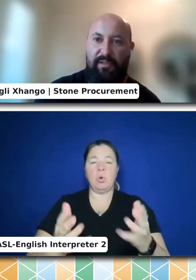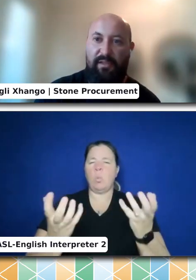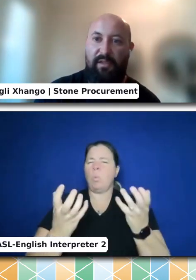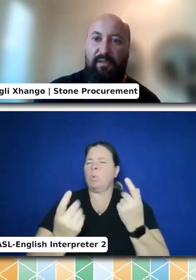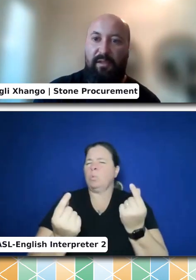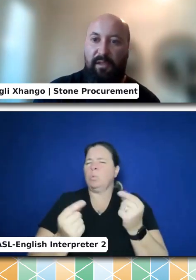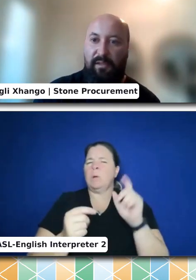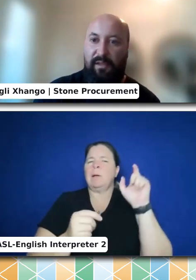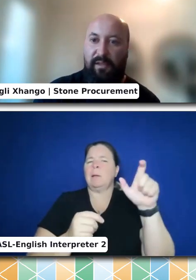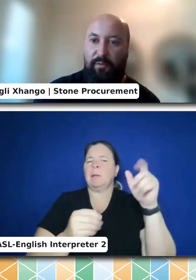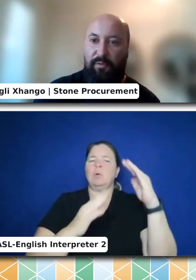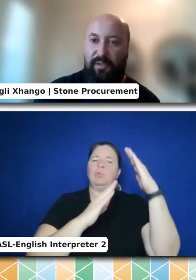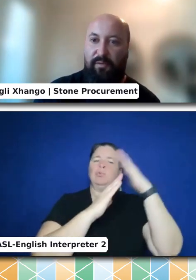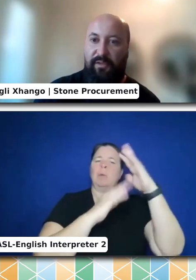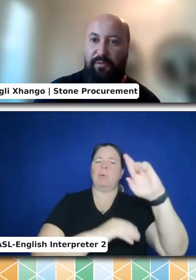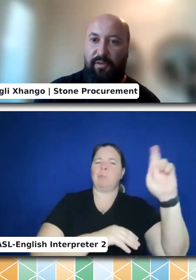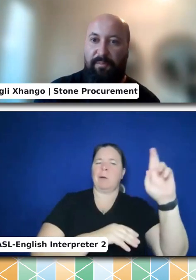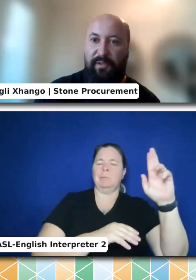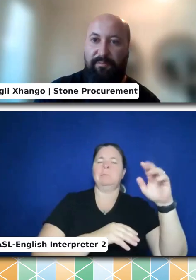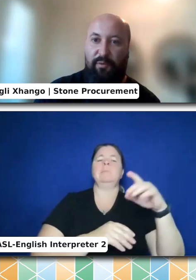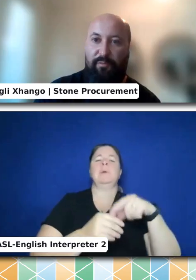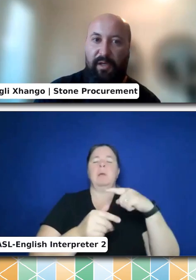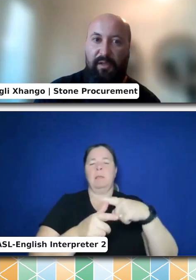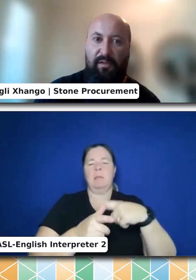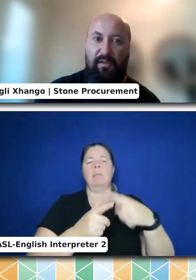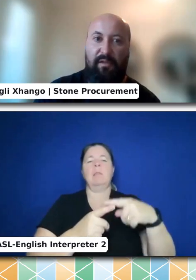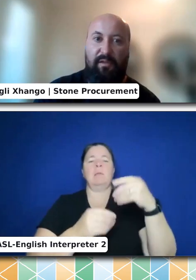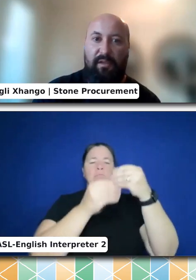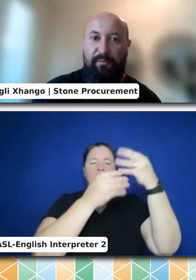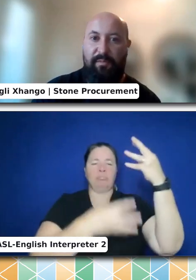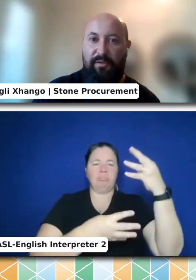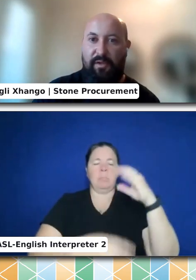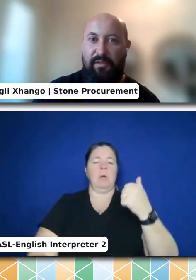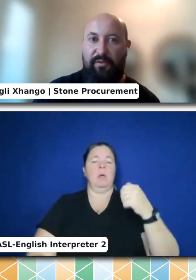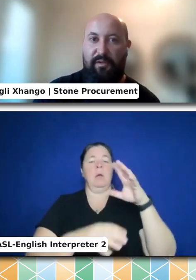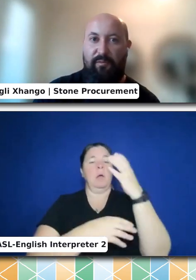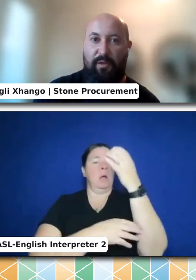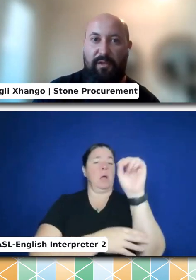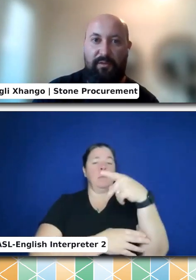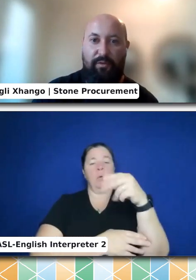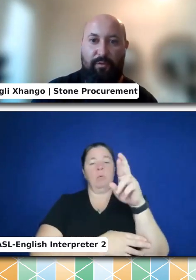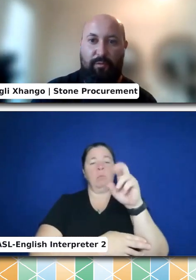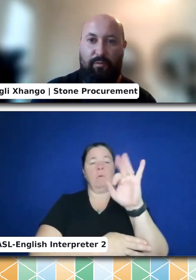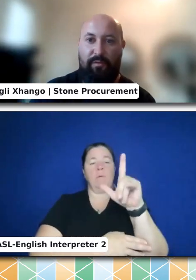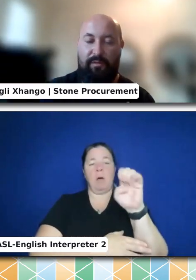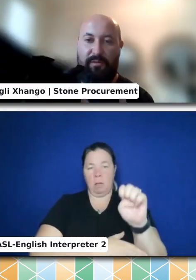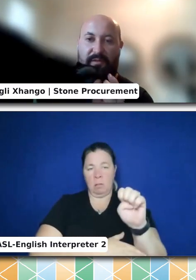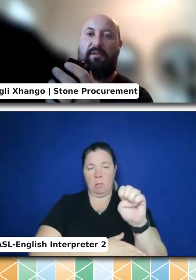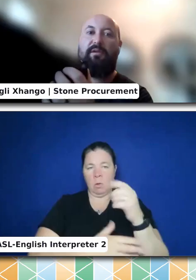Uh, and I go down into Company Profile. And from here on, you're going to want to…